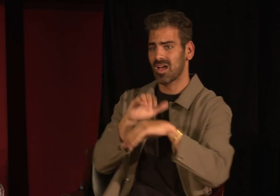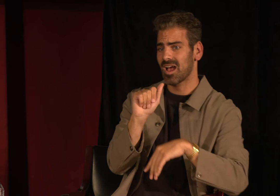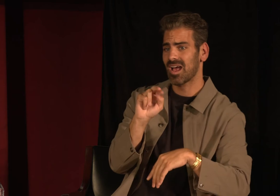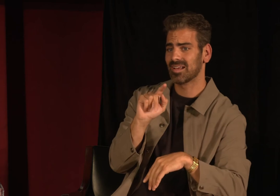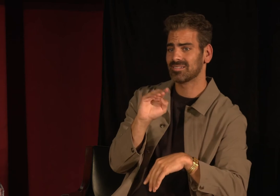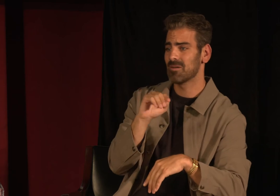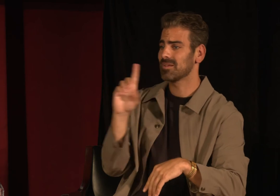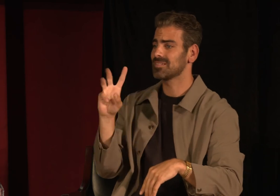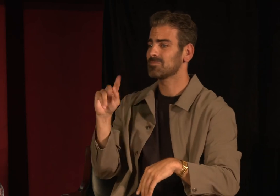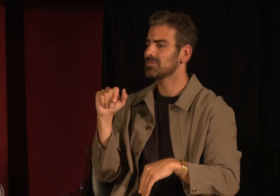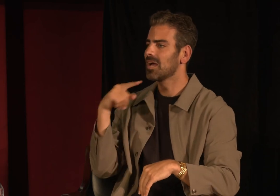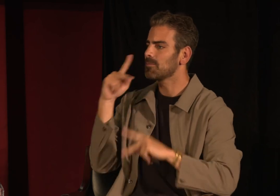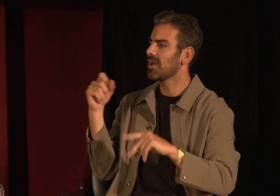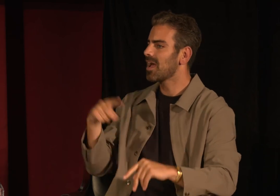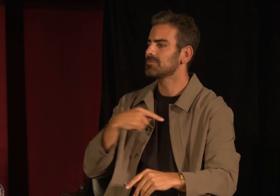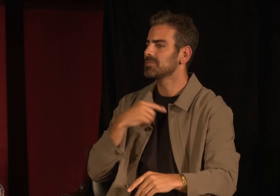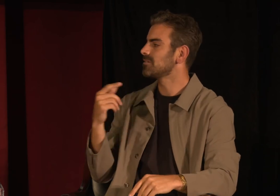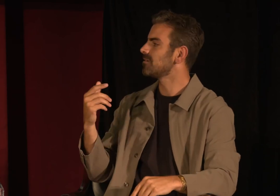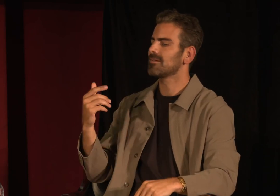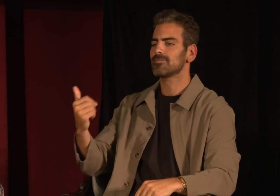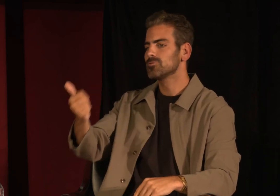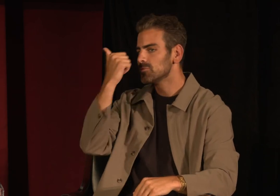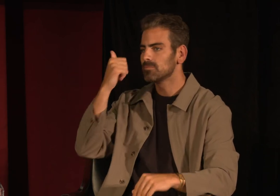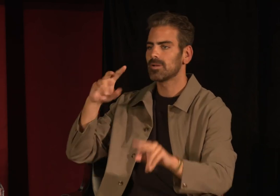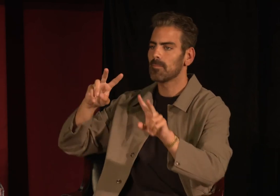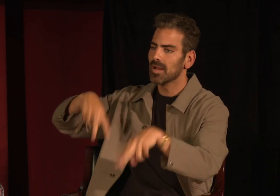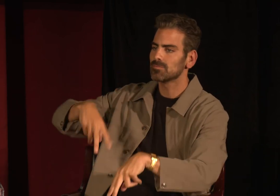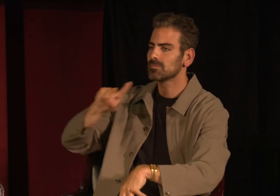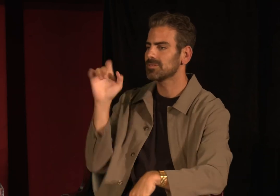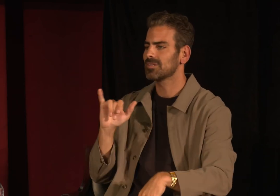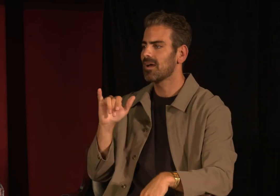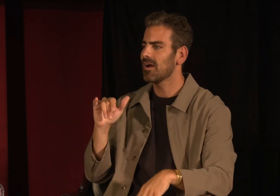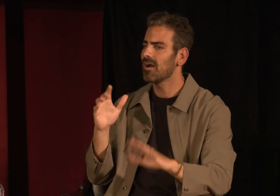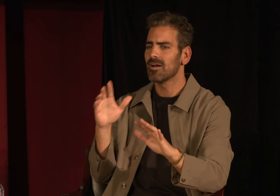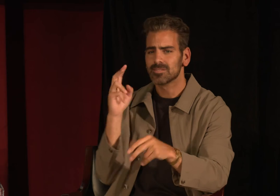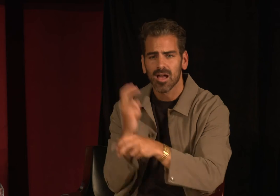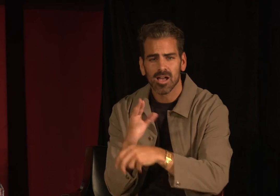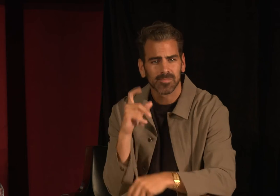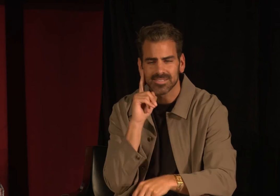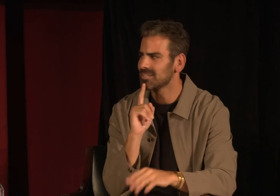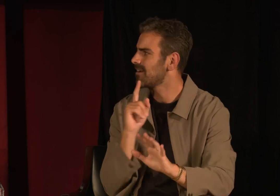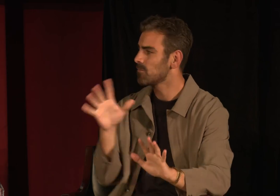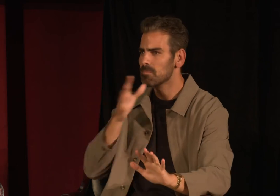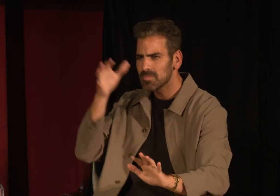was not somehow a one dimensional conversation happening with a hearing paternalistic interviewer.